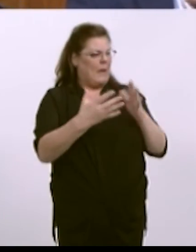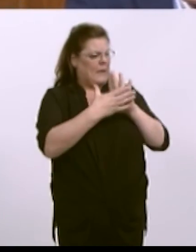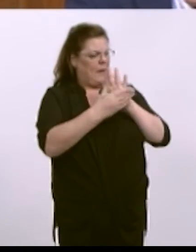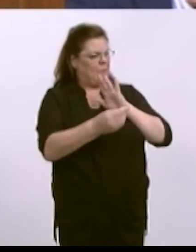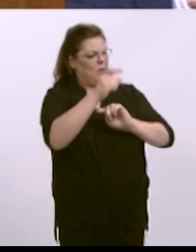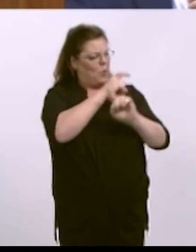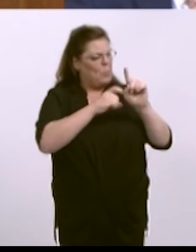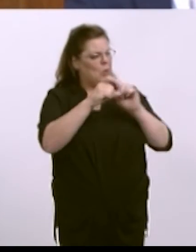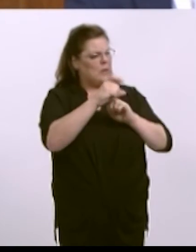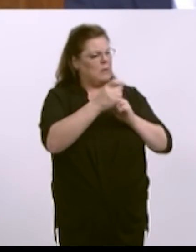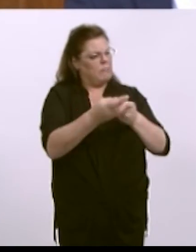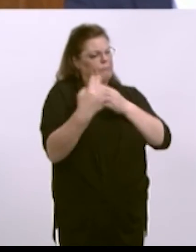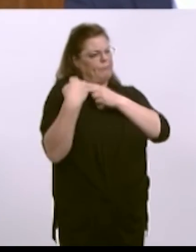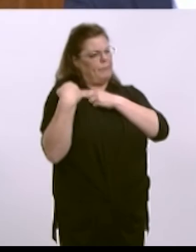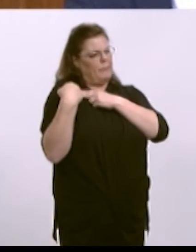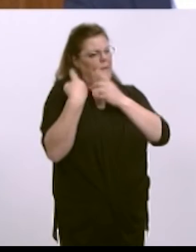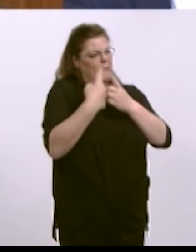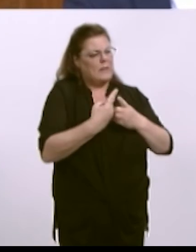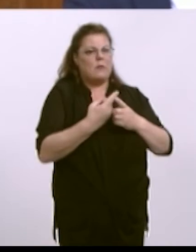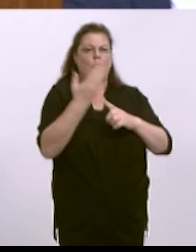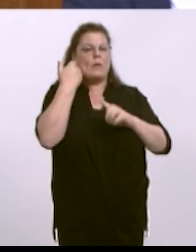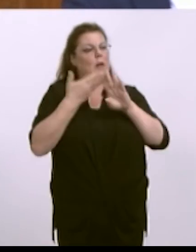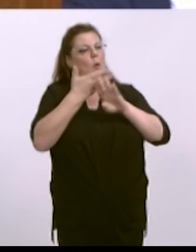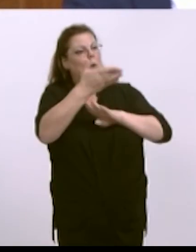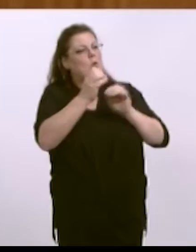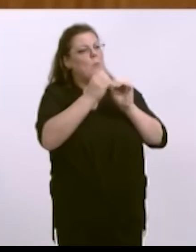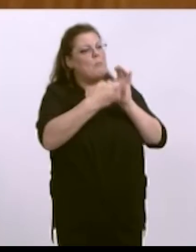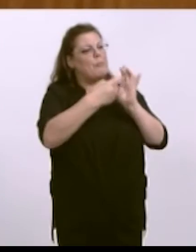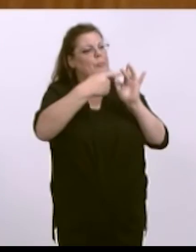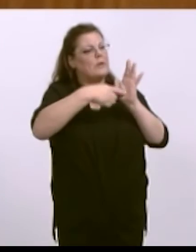in Wales. Not long ago, I was in Briton Ferry library, in fact, in David Rees's constituency,